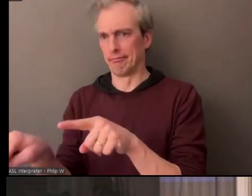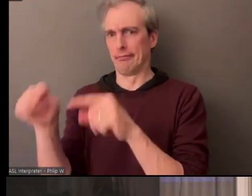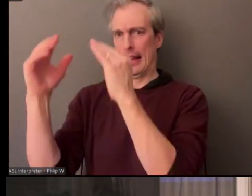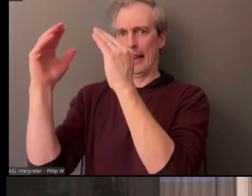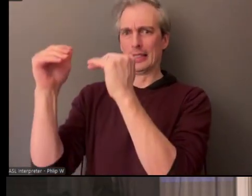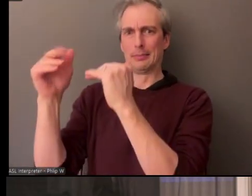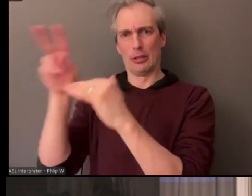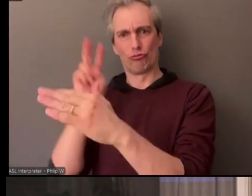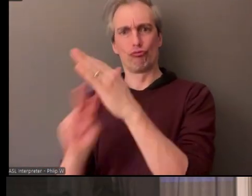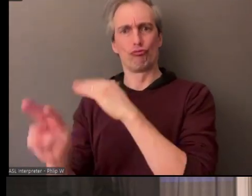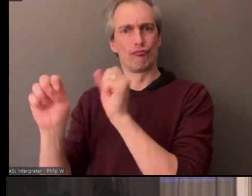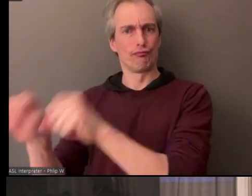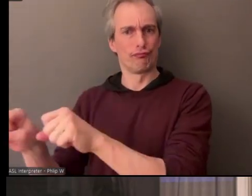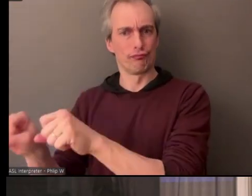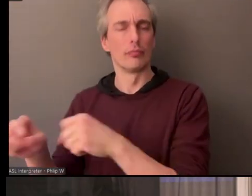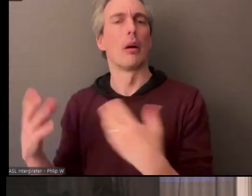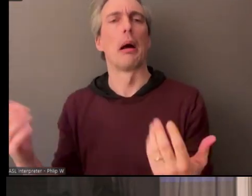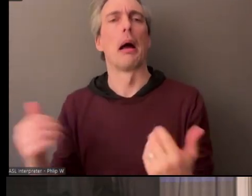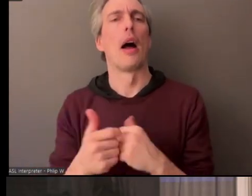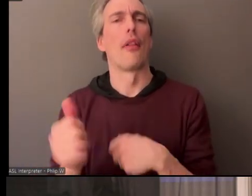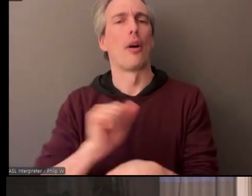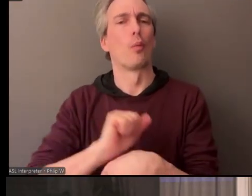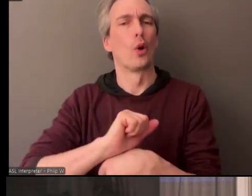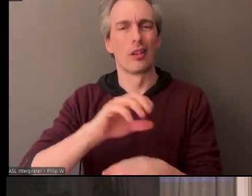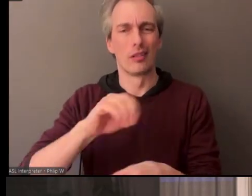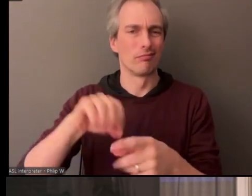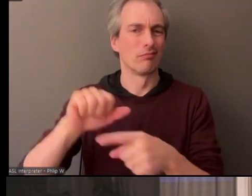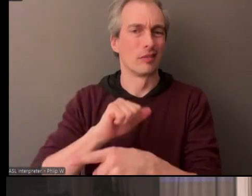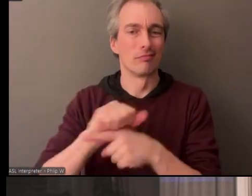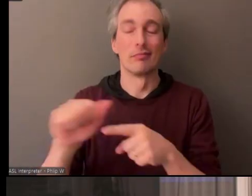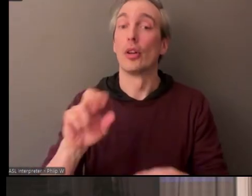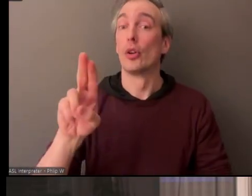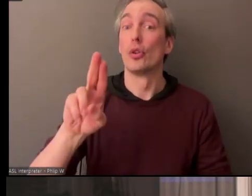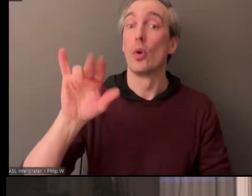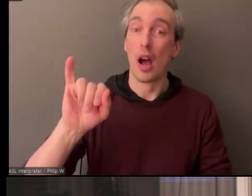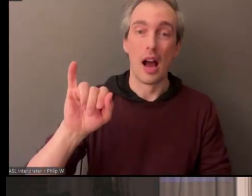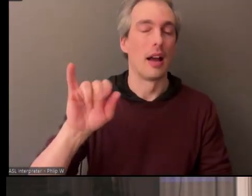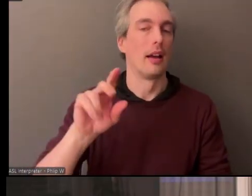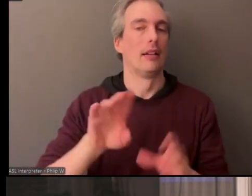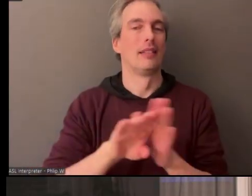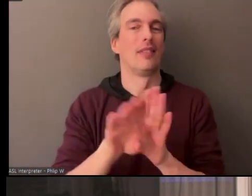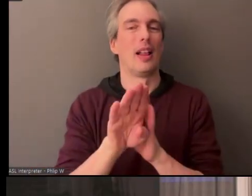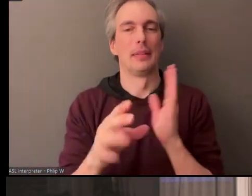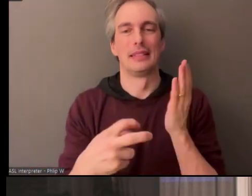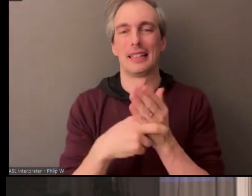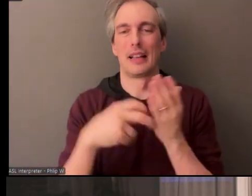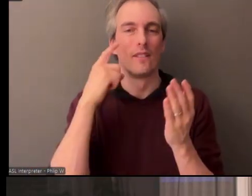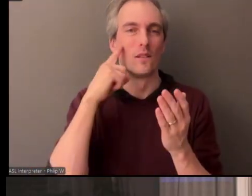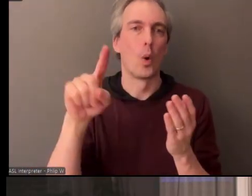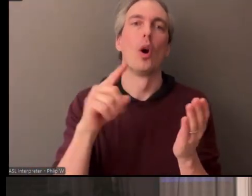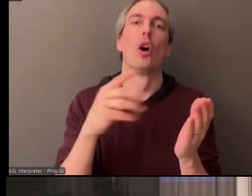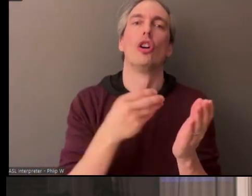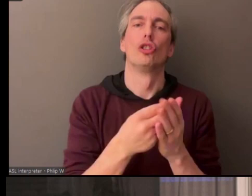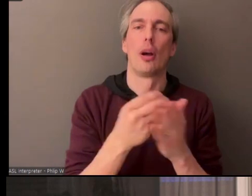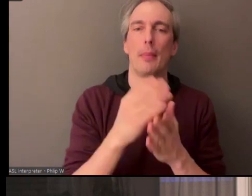That UI dev ticket for that shopping cart button starts with the user story. And the user delivers a Figma file.